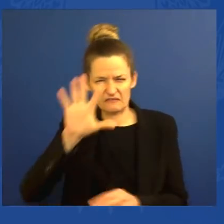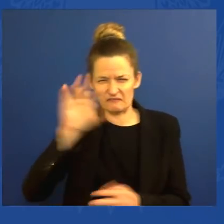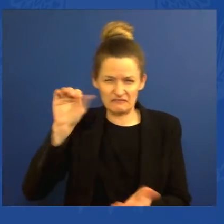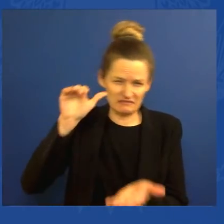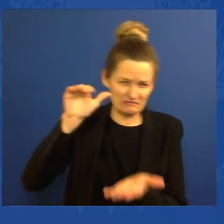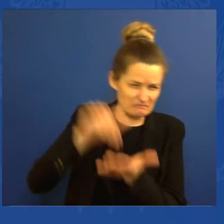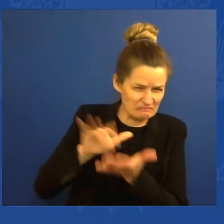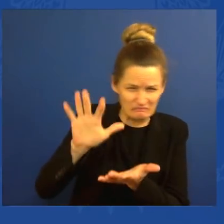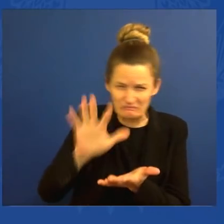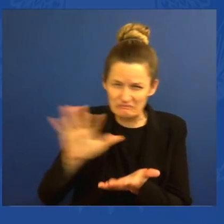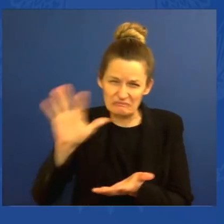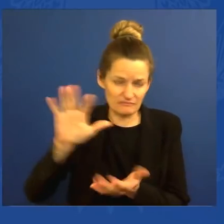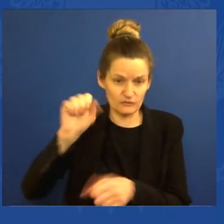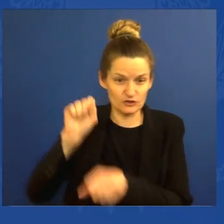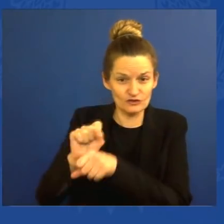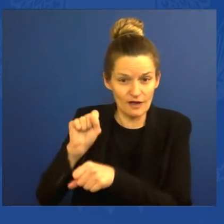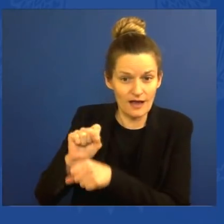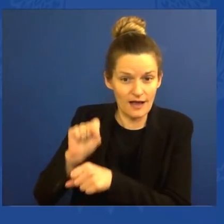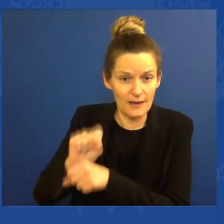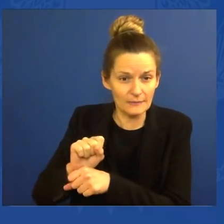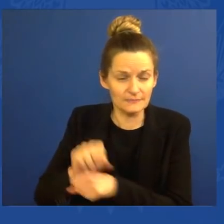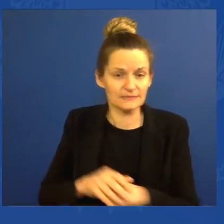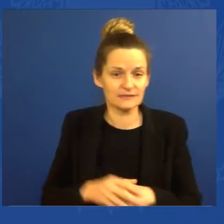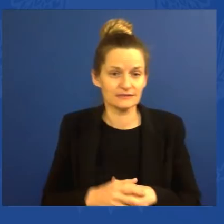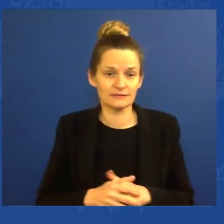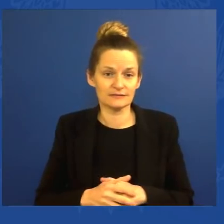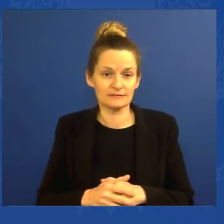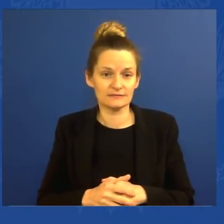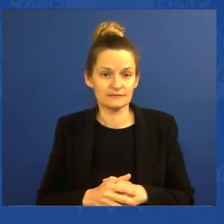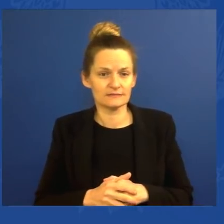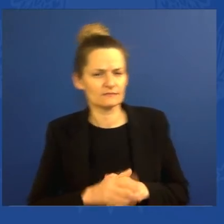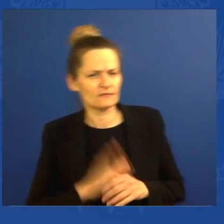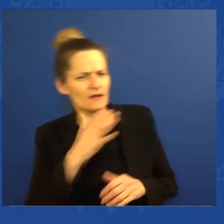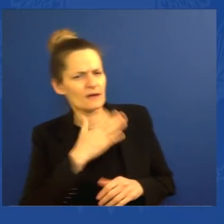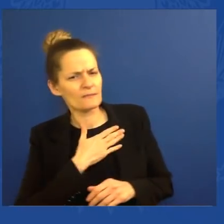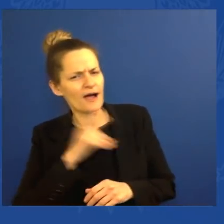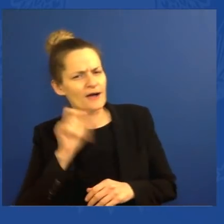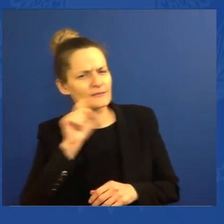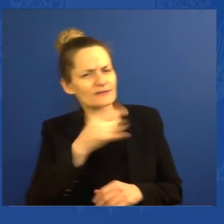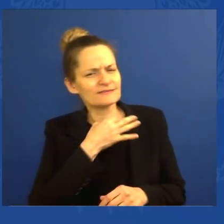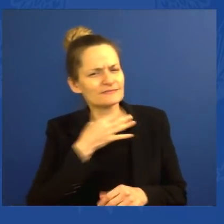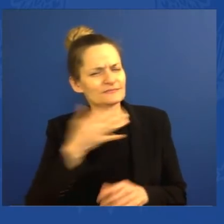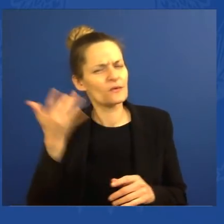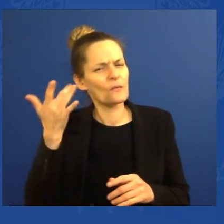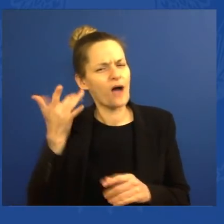of semiconductors important to Whirlpool? And how will this bipartisan initiative,